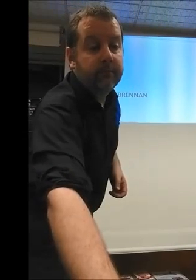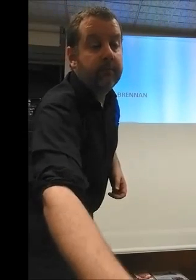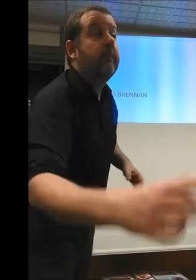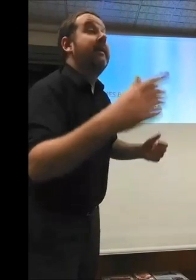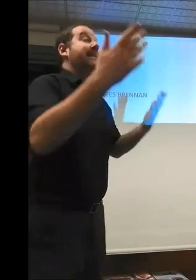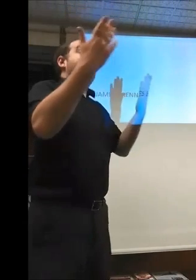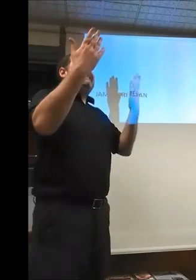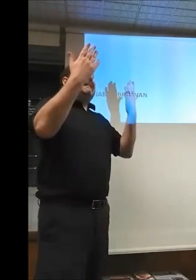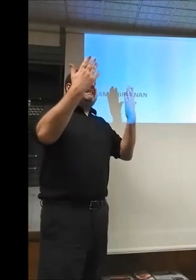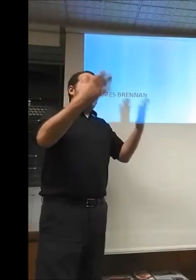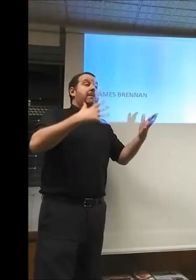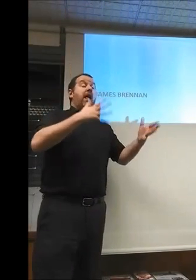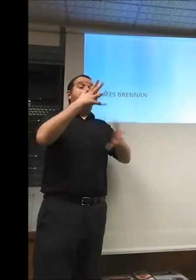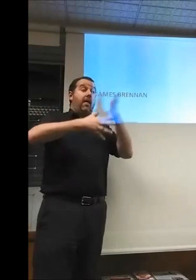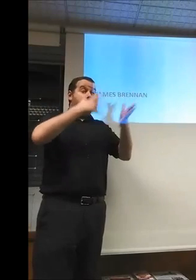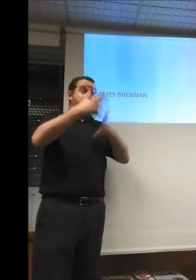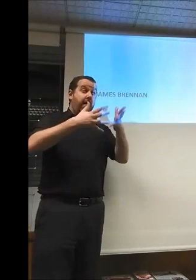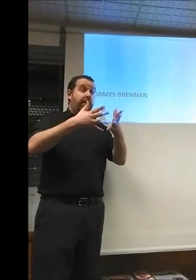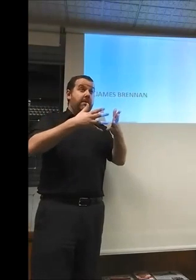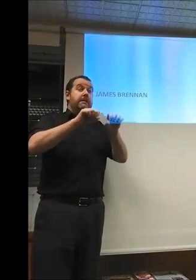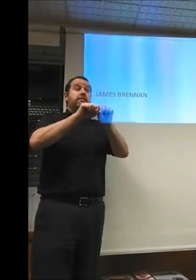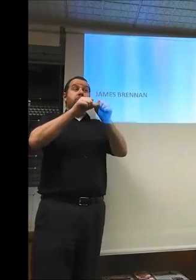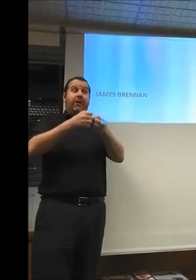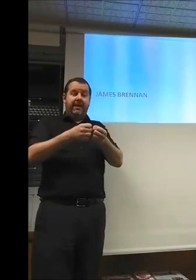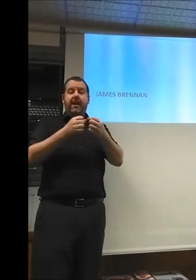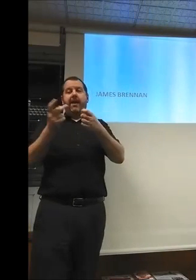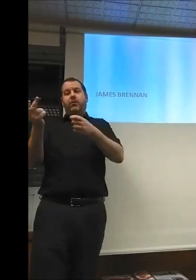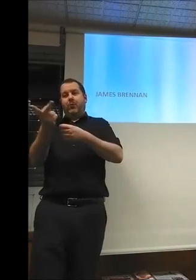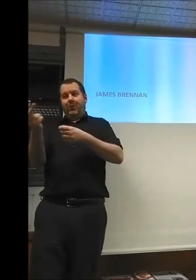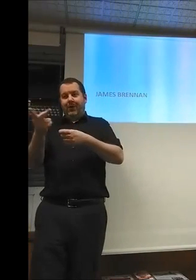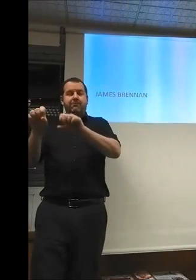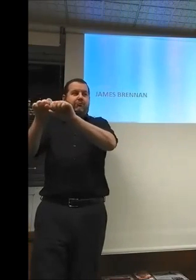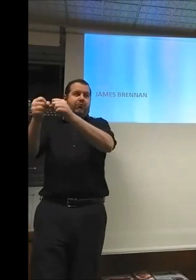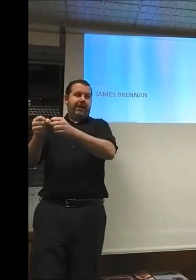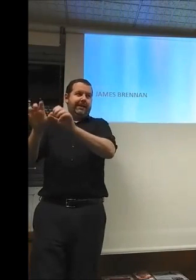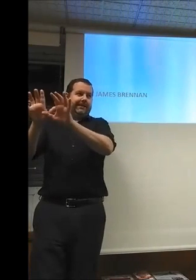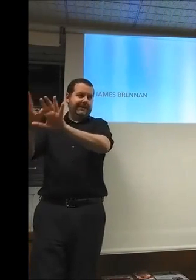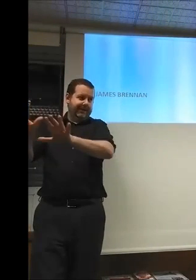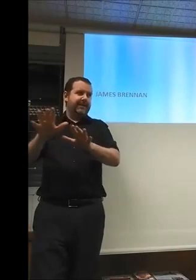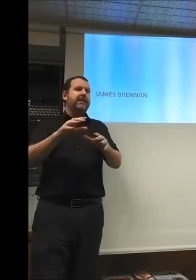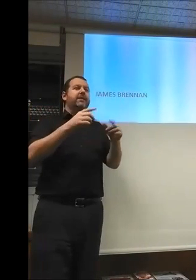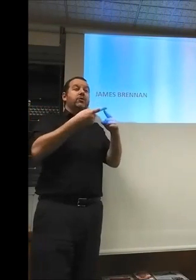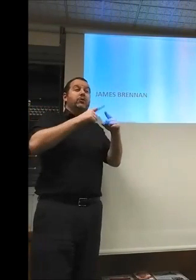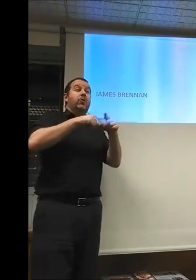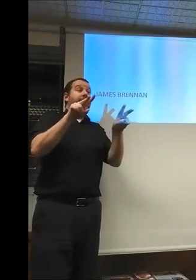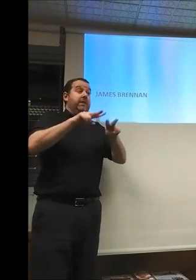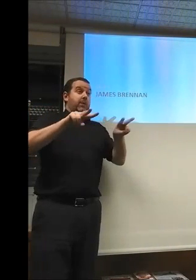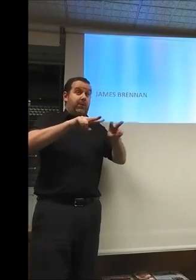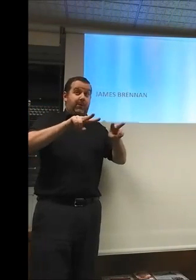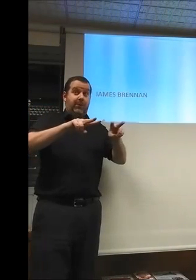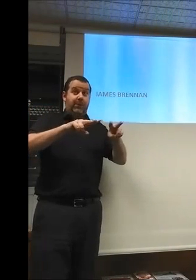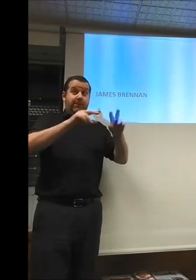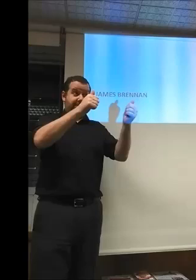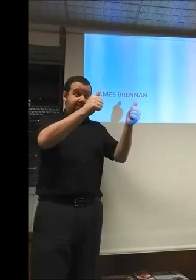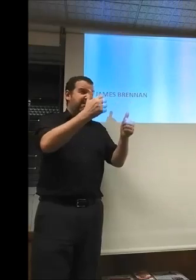give a statement as a witness so he wrote out his statement and accused the man of assault